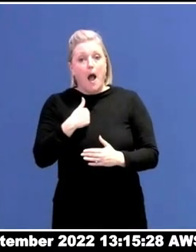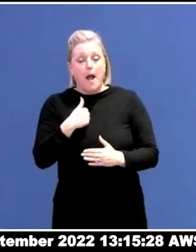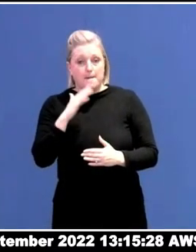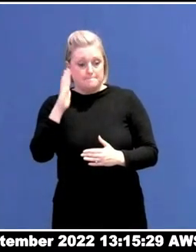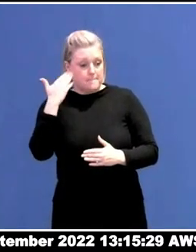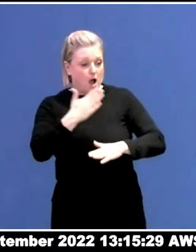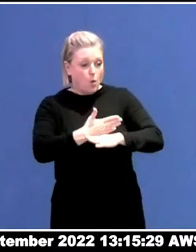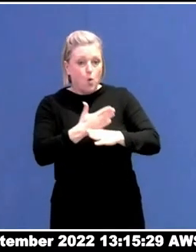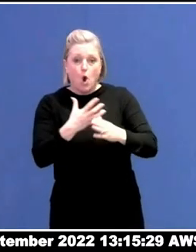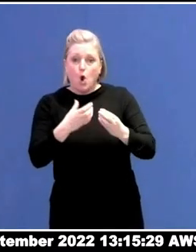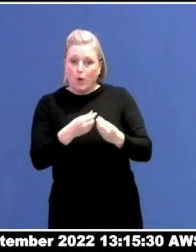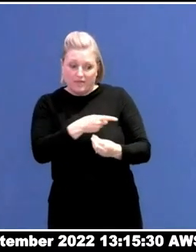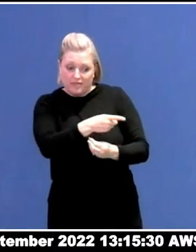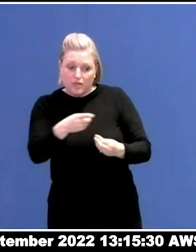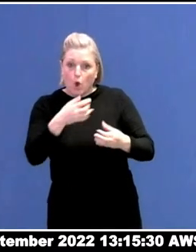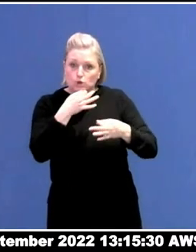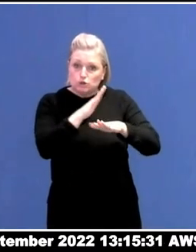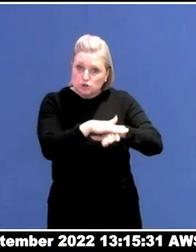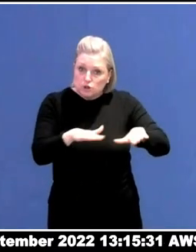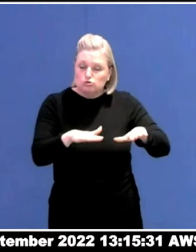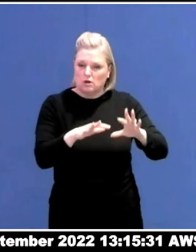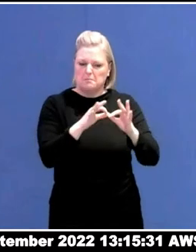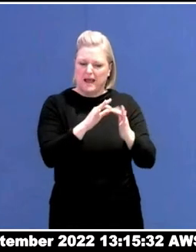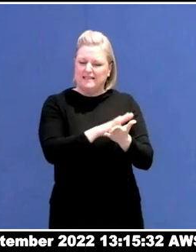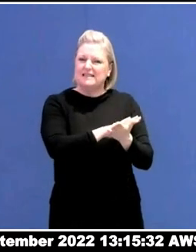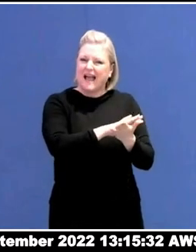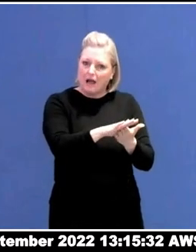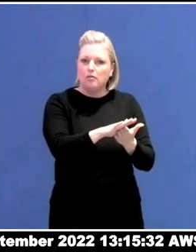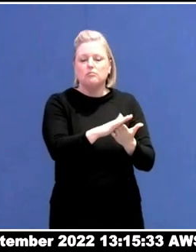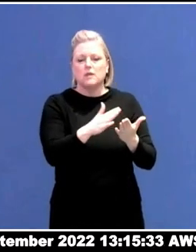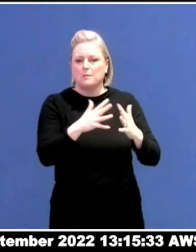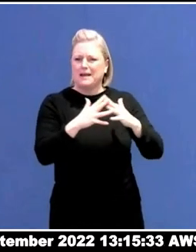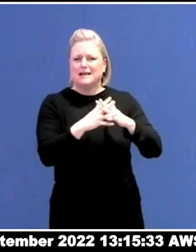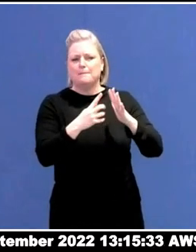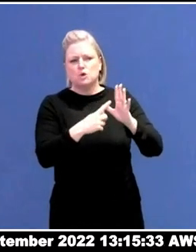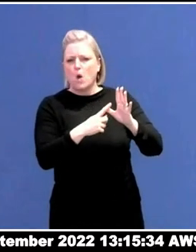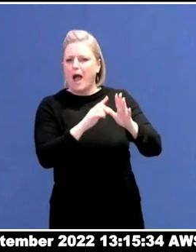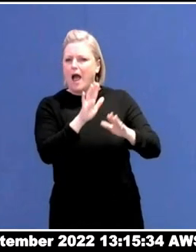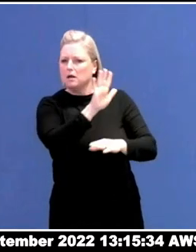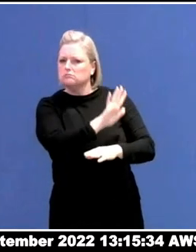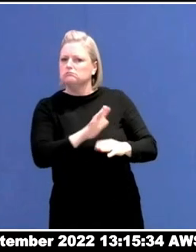in prisons in Western Australia, and there's nothing but punishment provided to any of those individuals.